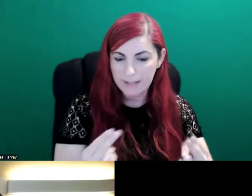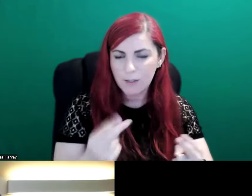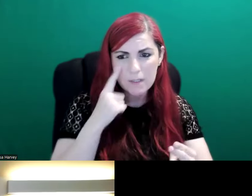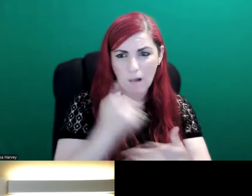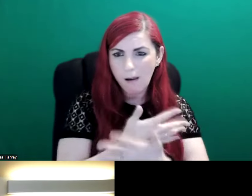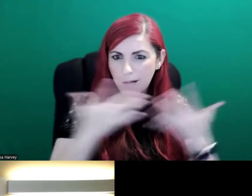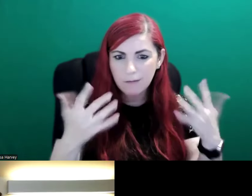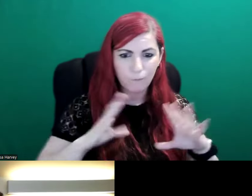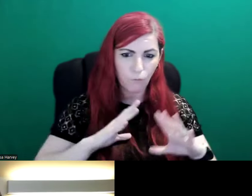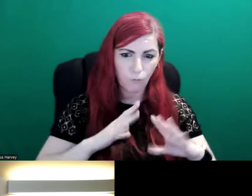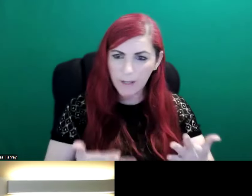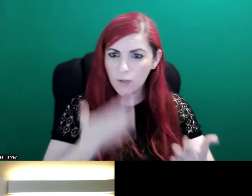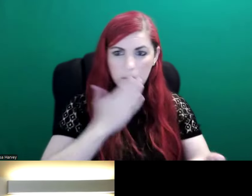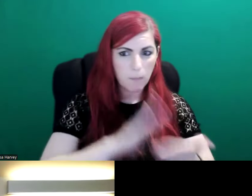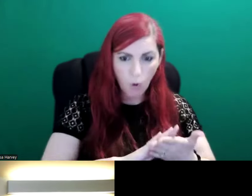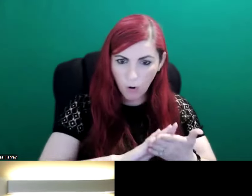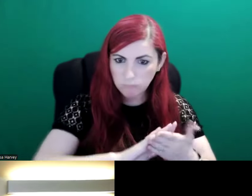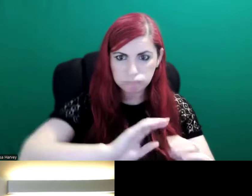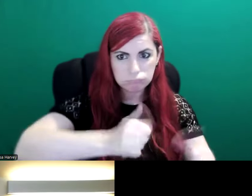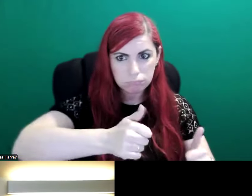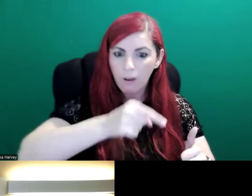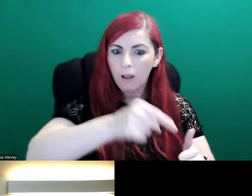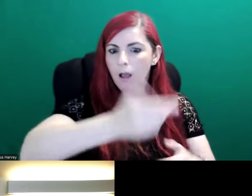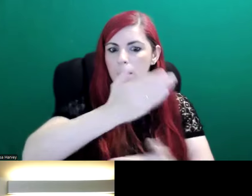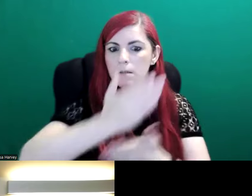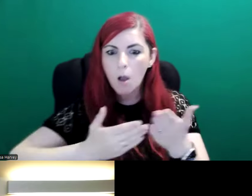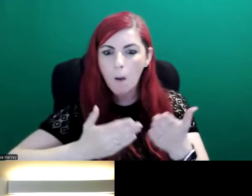book in. Some of them are they're not even ticketed. You can just come along, and